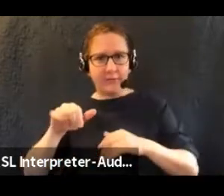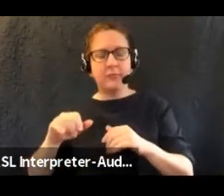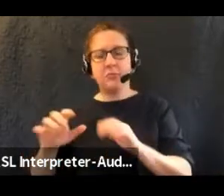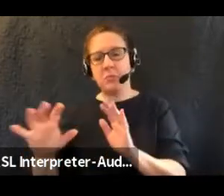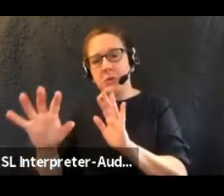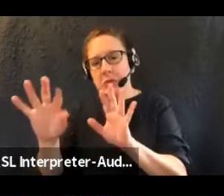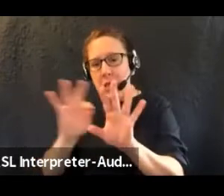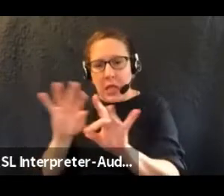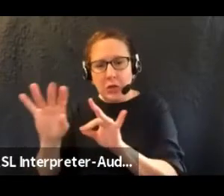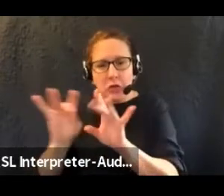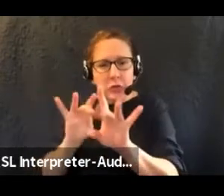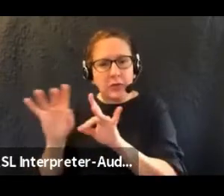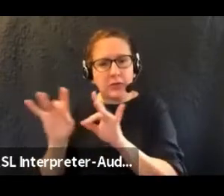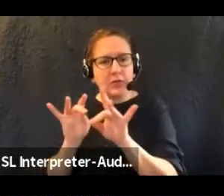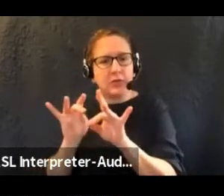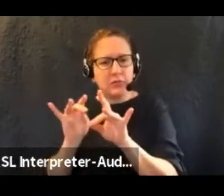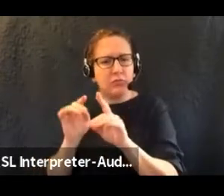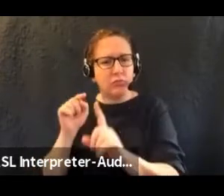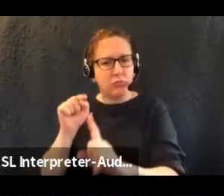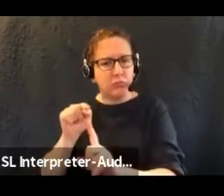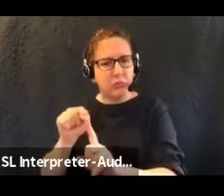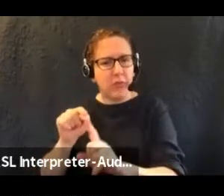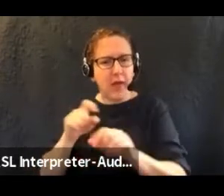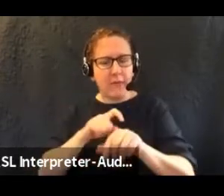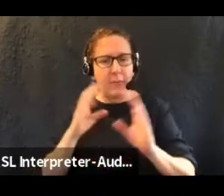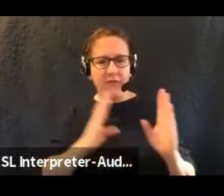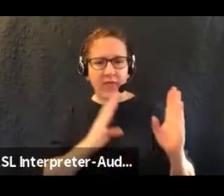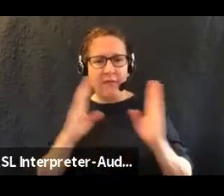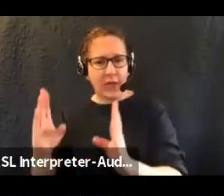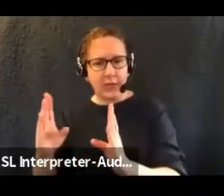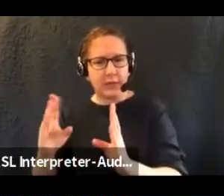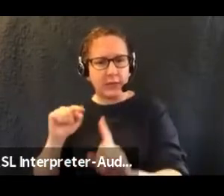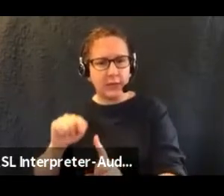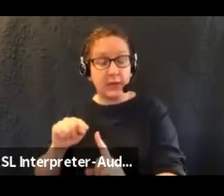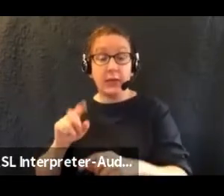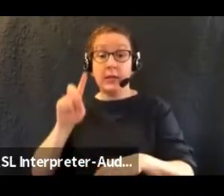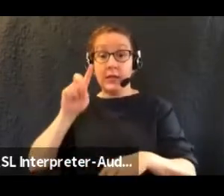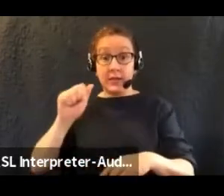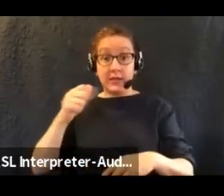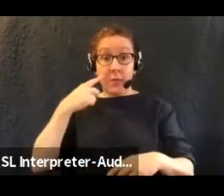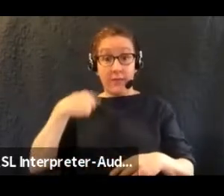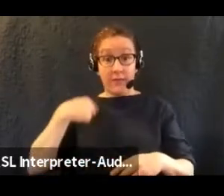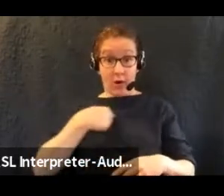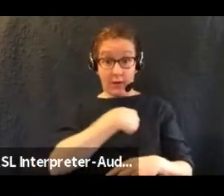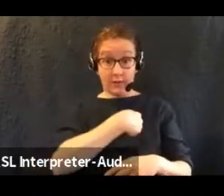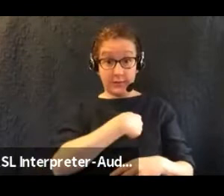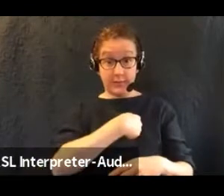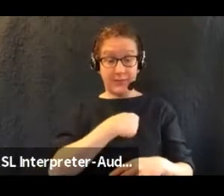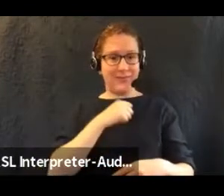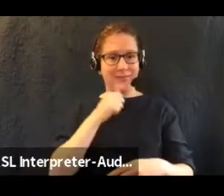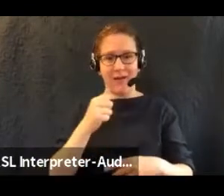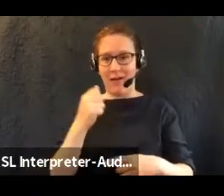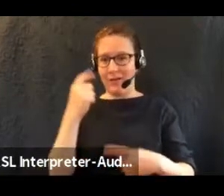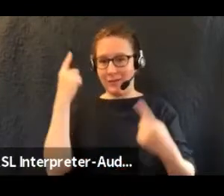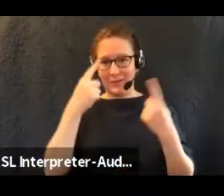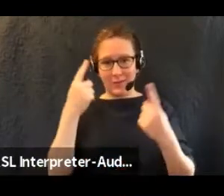We make a point that says: Disability for us is not considered a selection criteria when